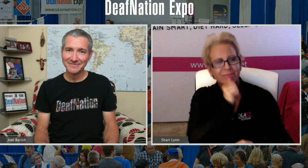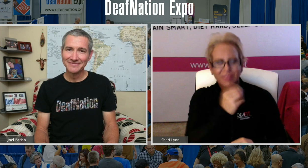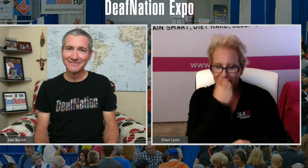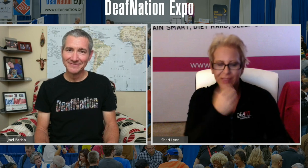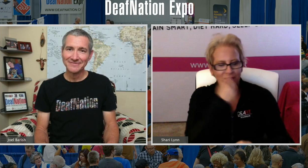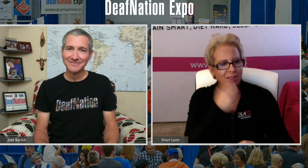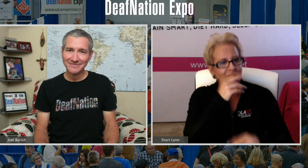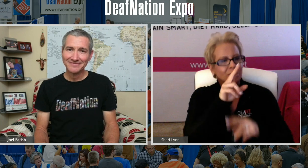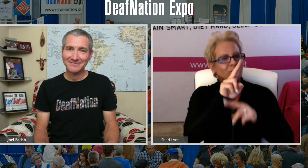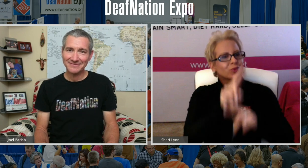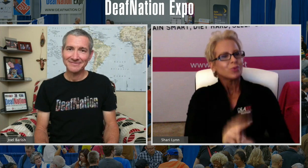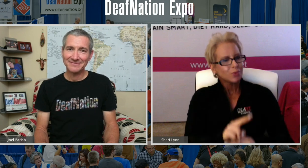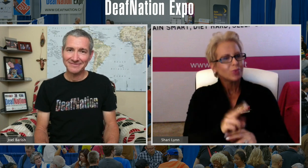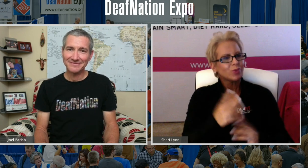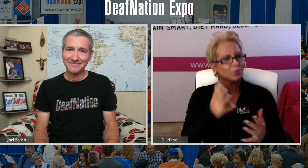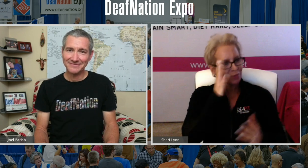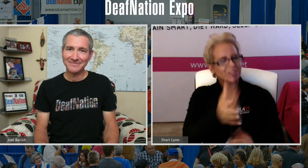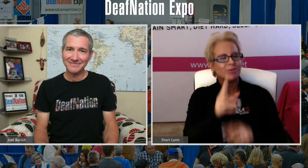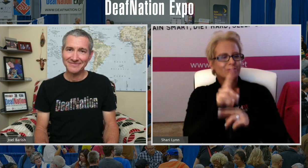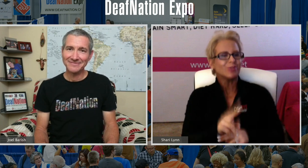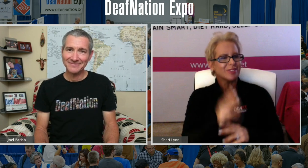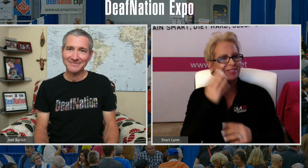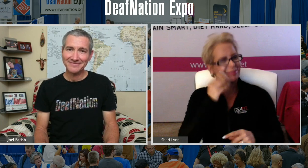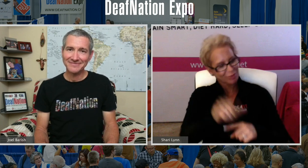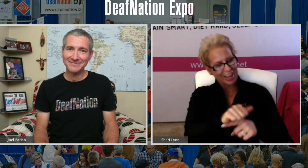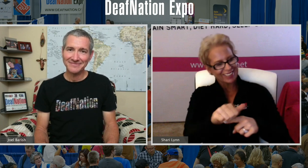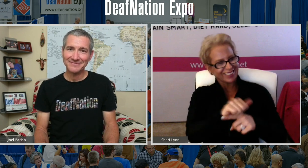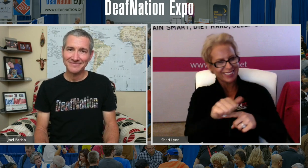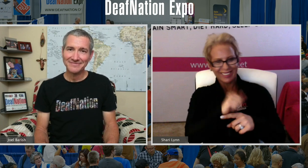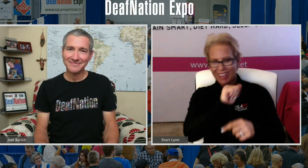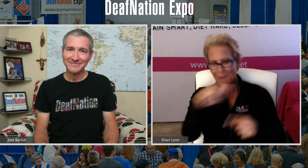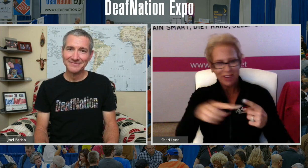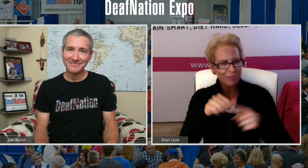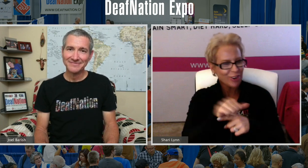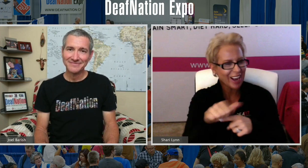It takes patience and getting used to it. It’s all about practice.